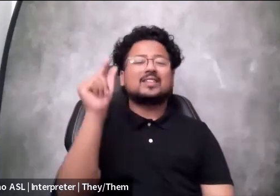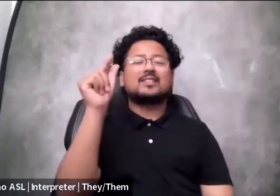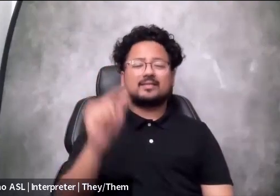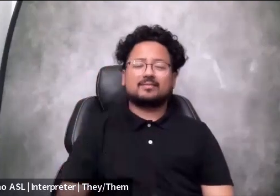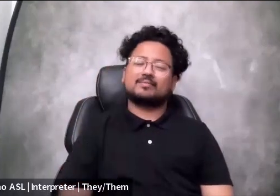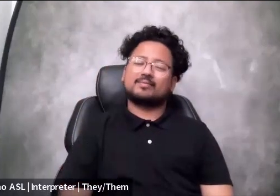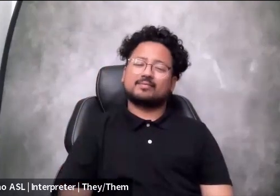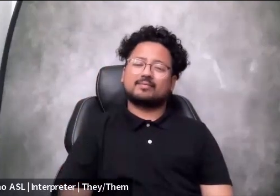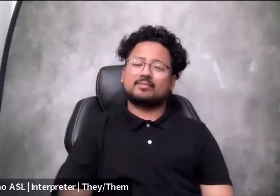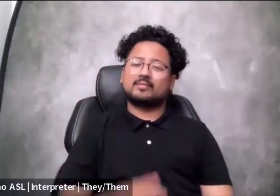Green's, a chubby little kid,